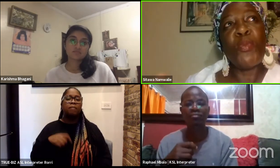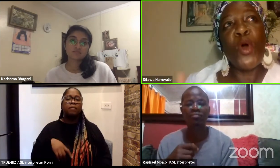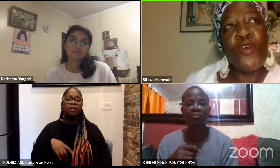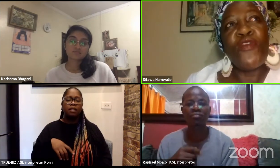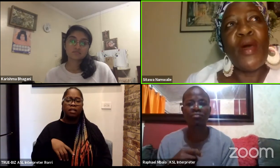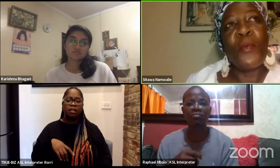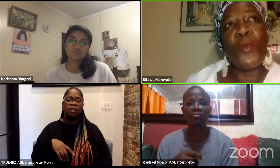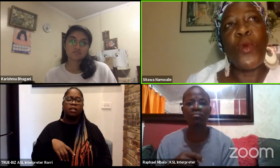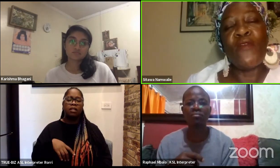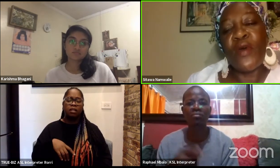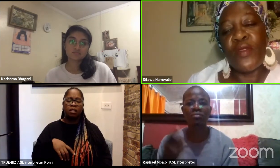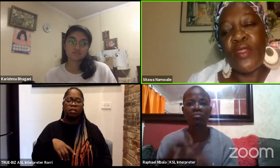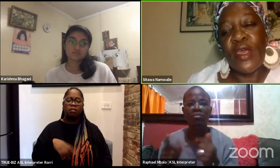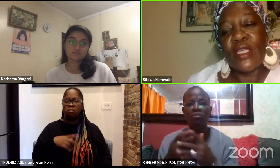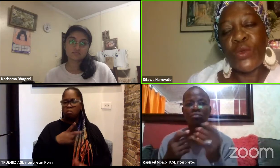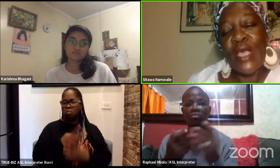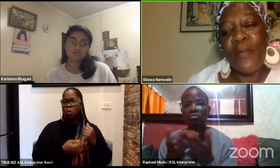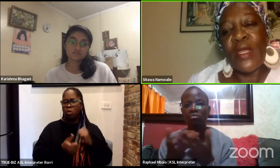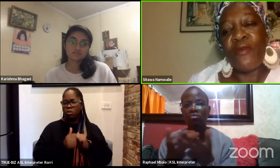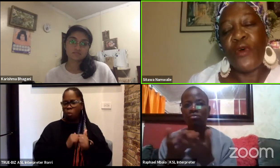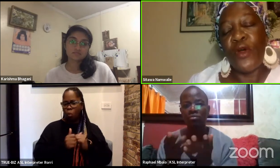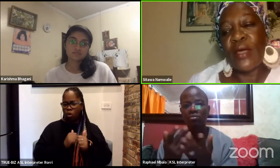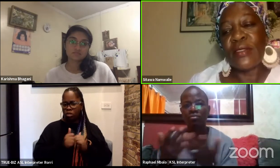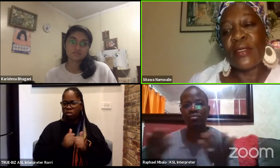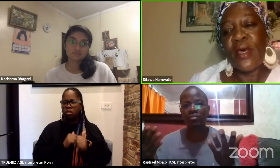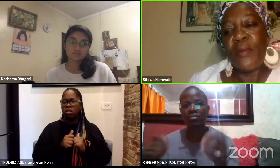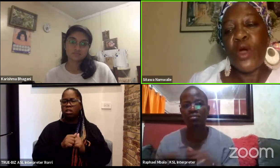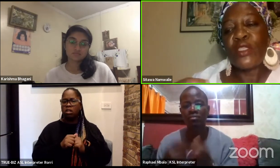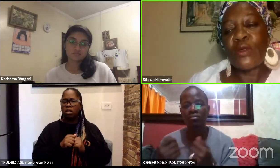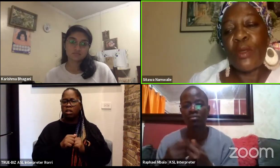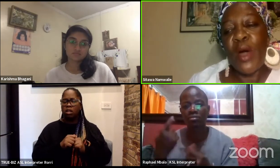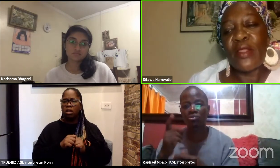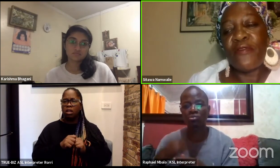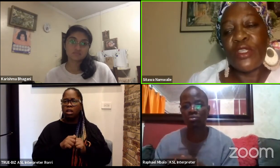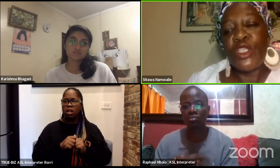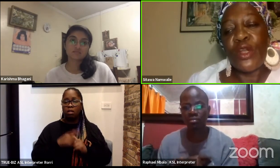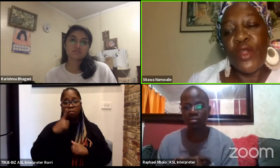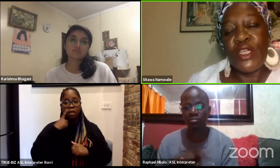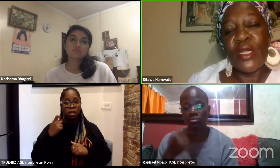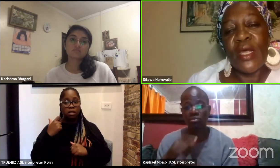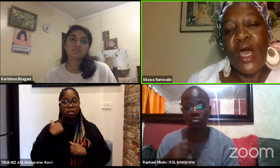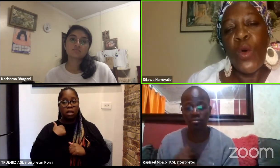but both of them, one of the things that was happening for us, because I was among the first generation,